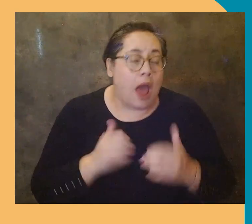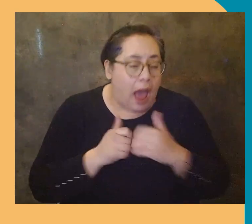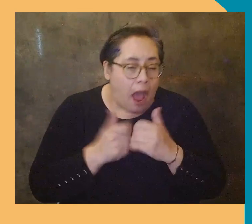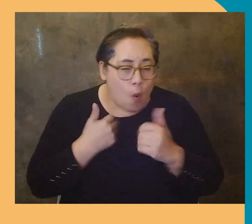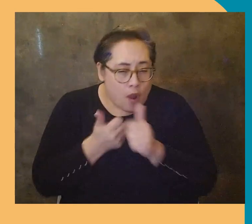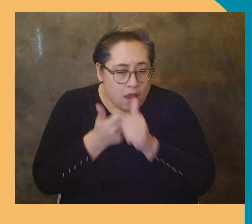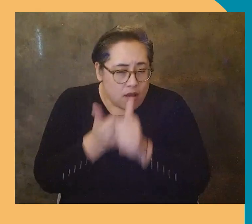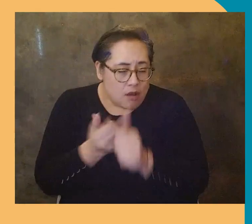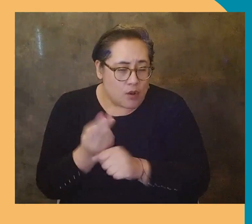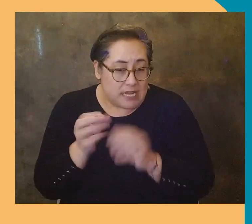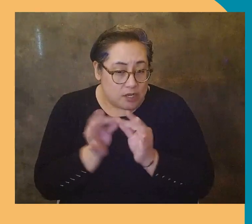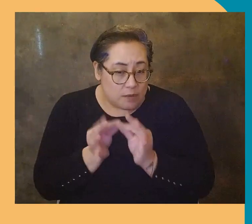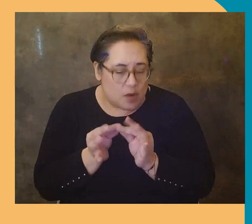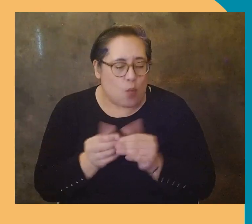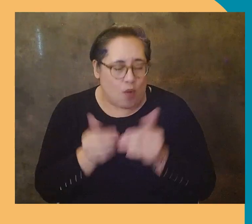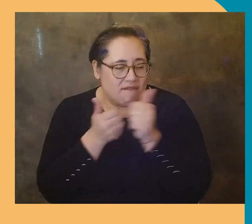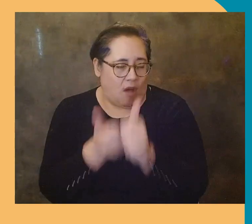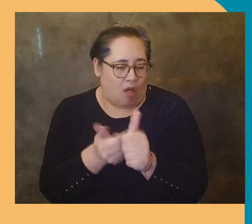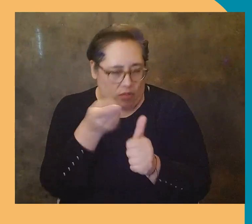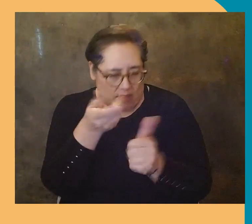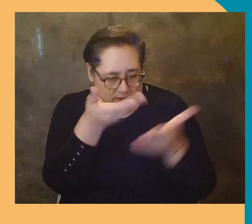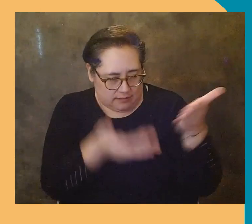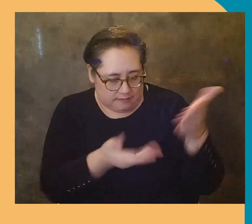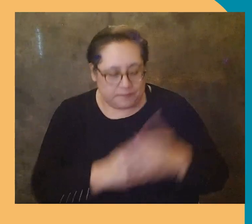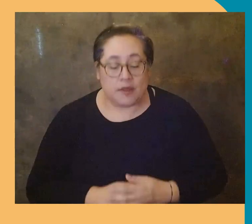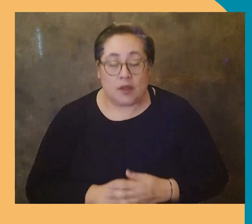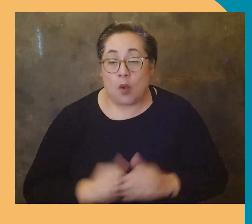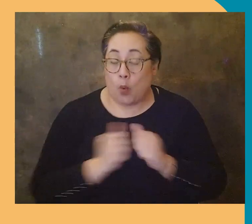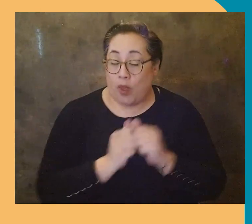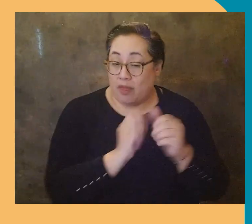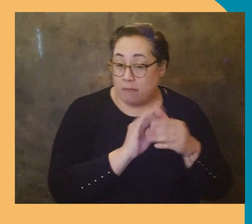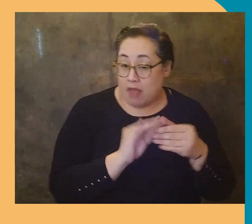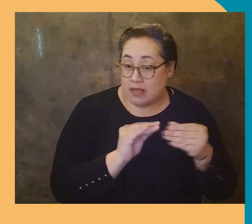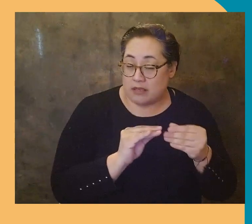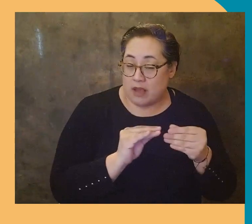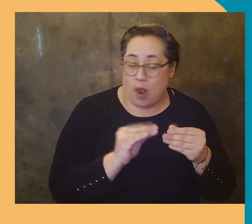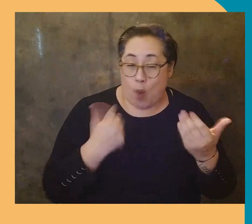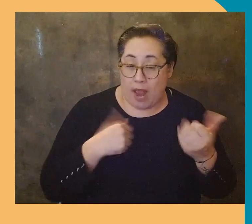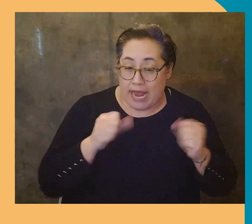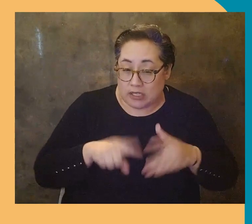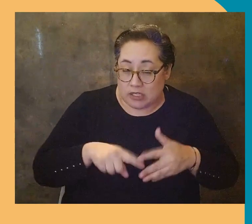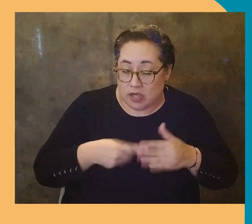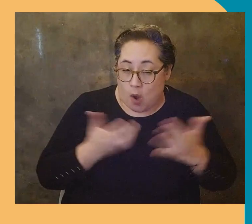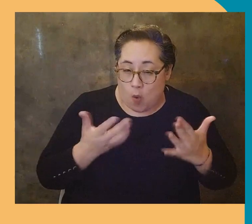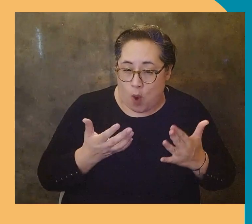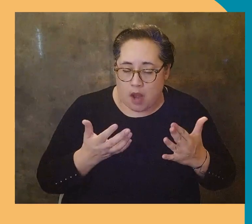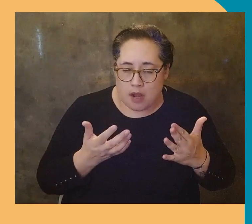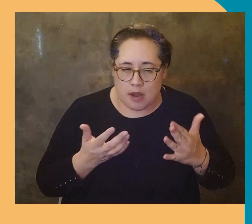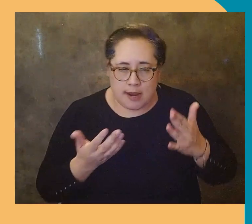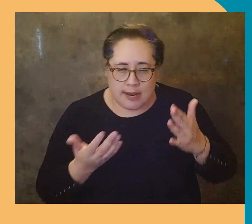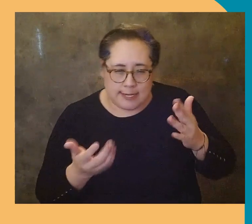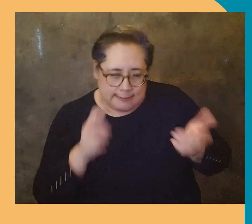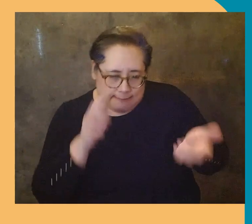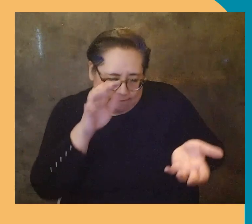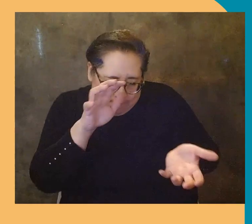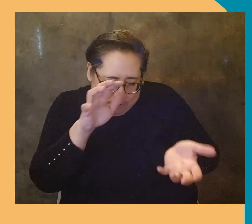The way you can apply to interpreting is by doing the following. Take the original message and transform it.